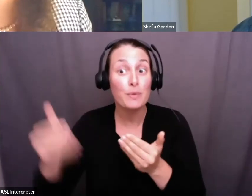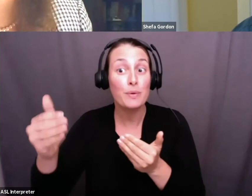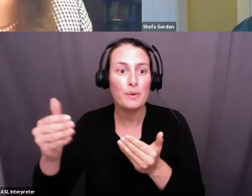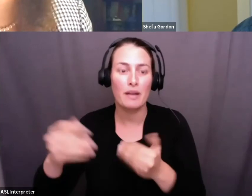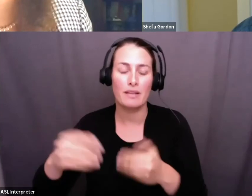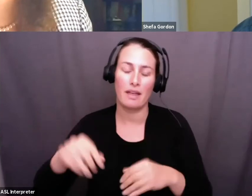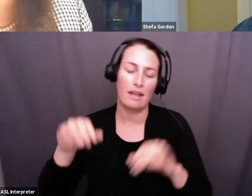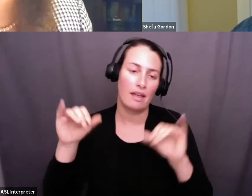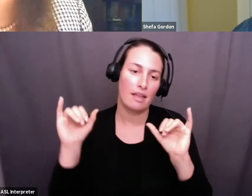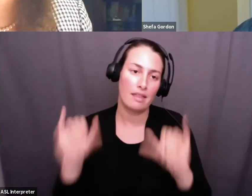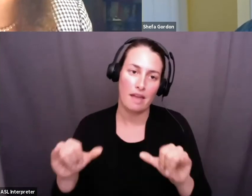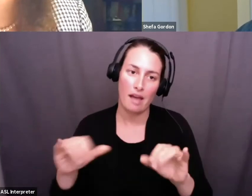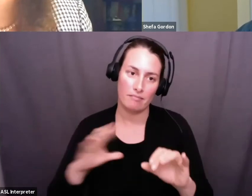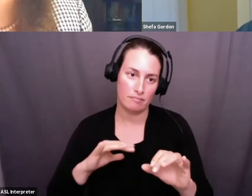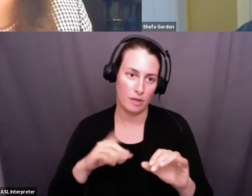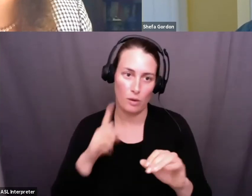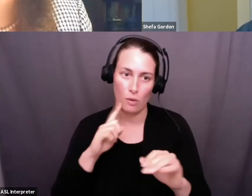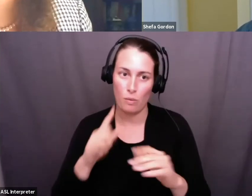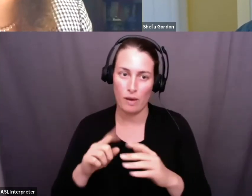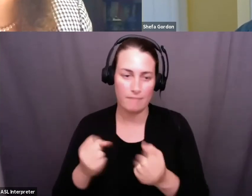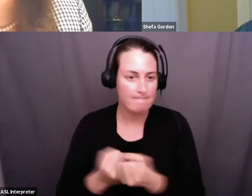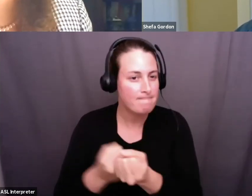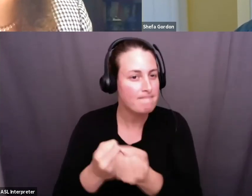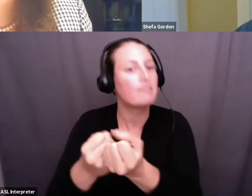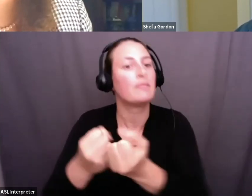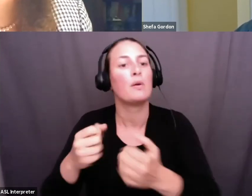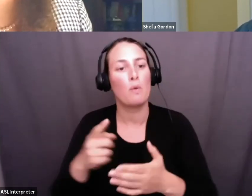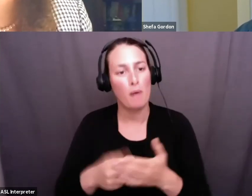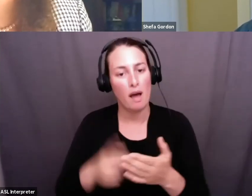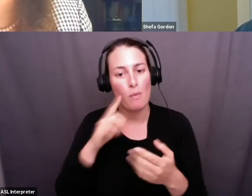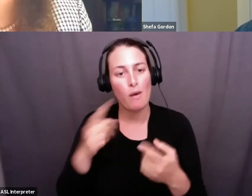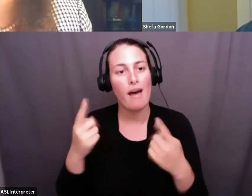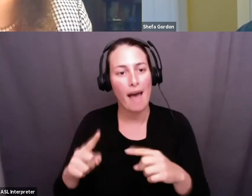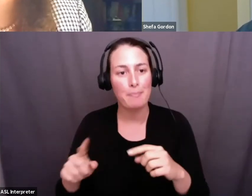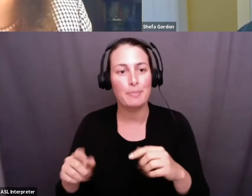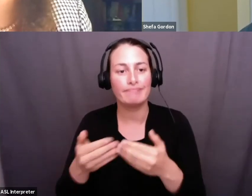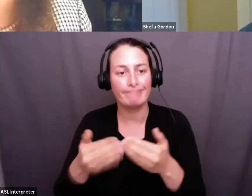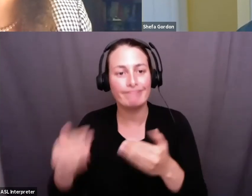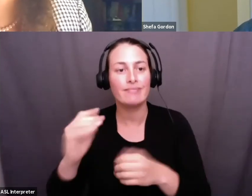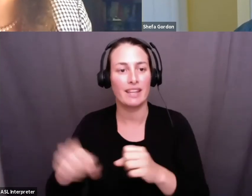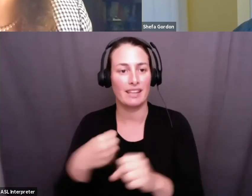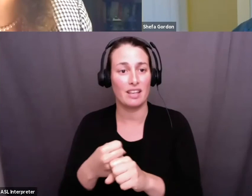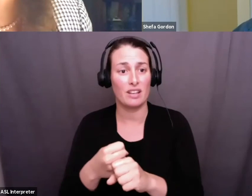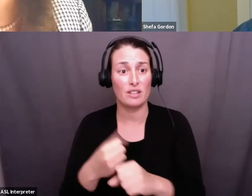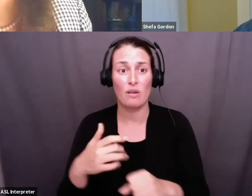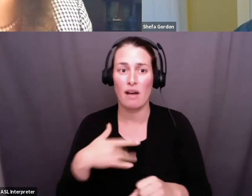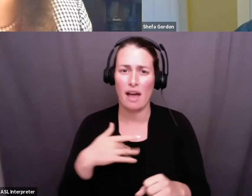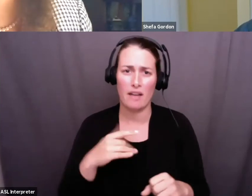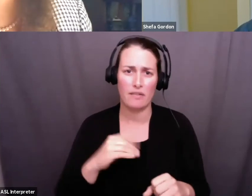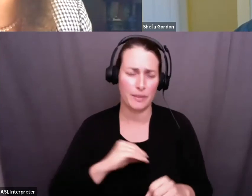to happen in the next year. It really makes me feel good knowing that in these uncertain